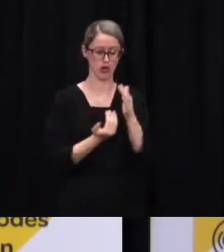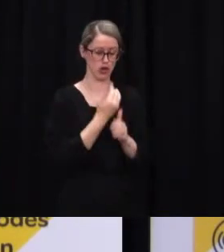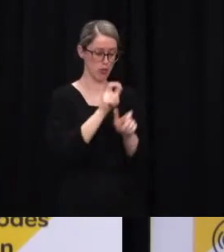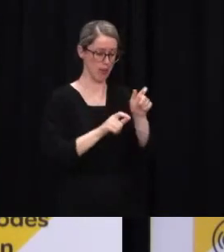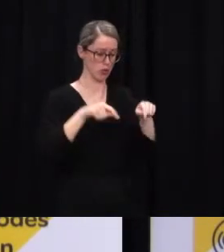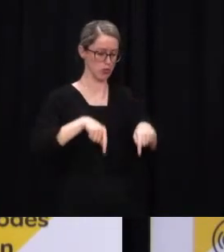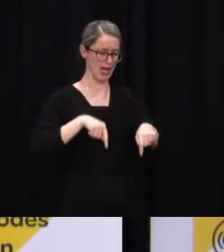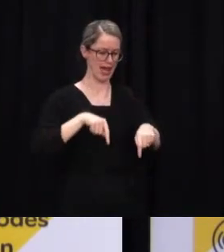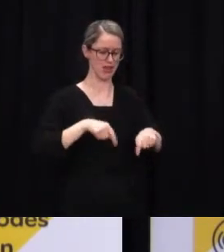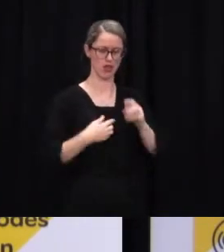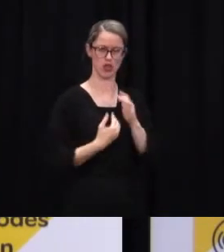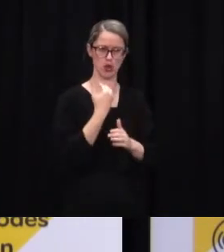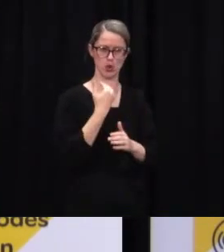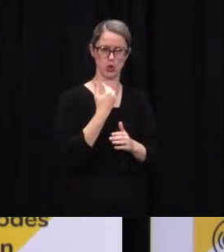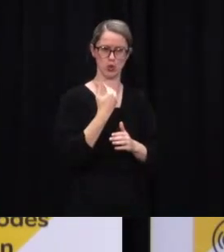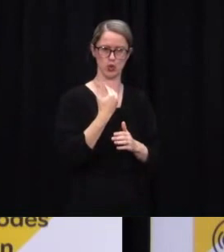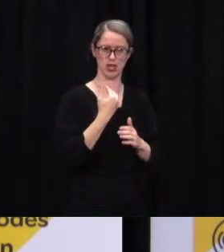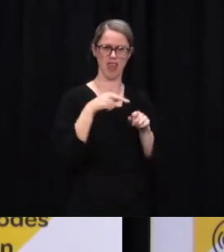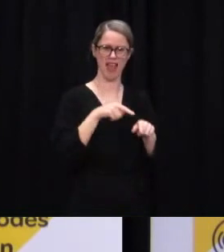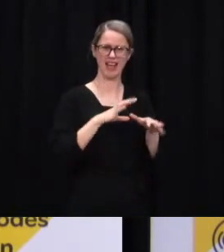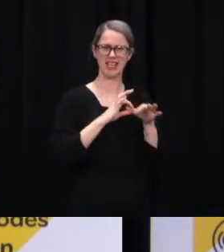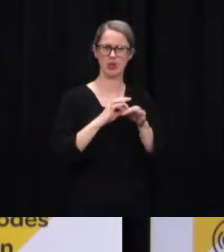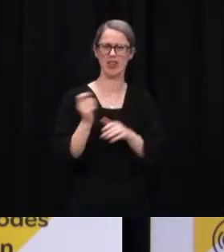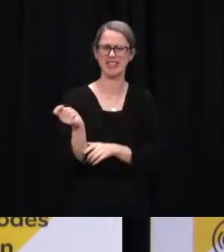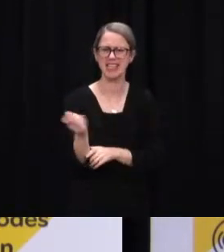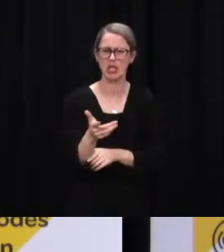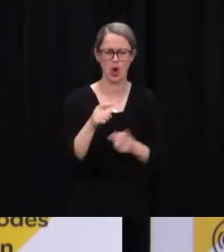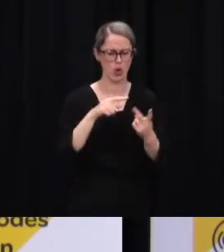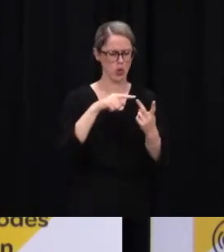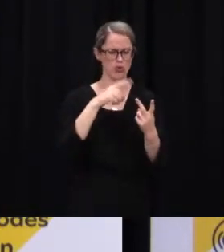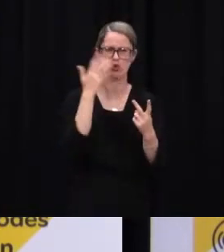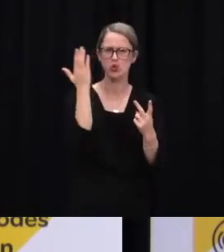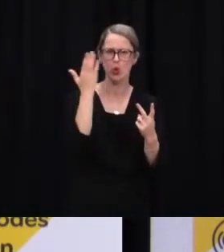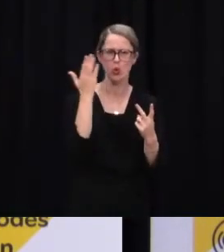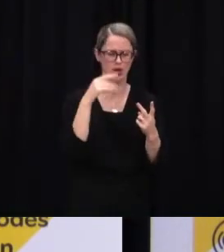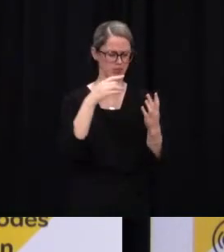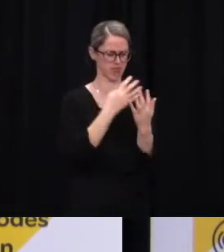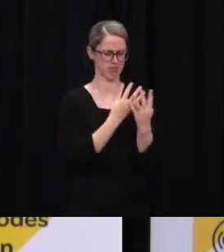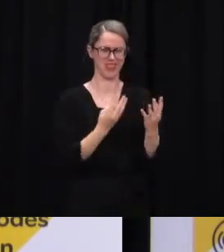yesterday, including are they